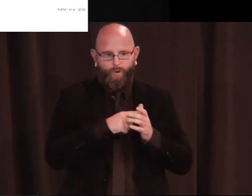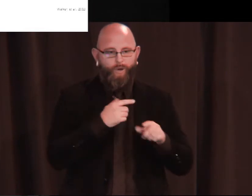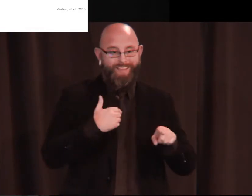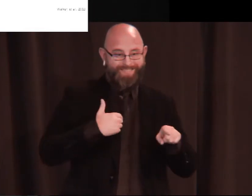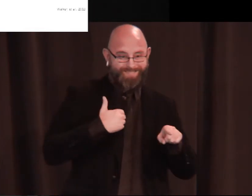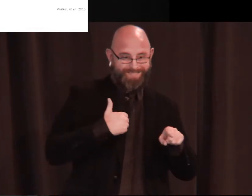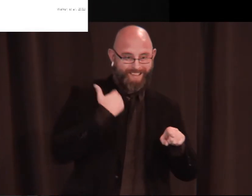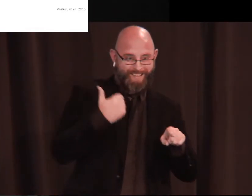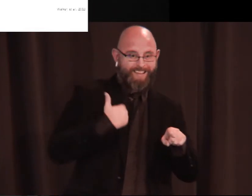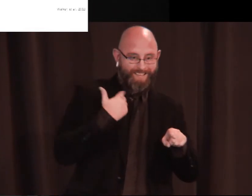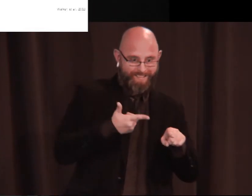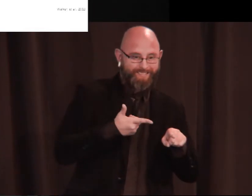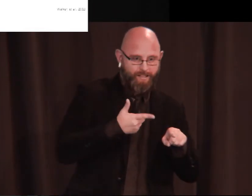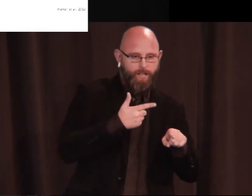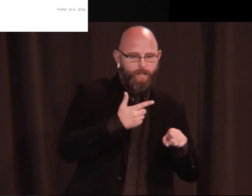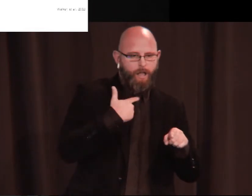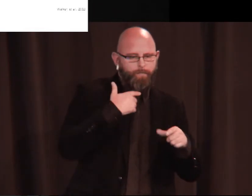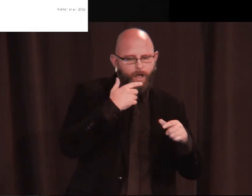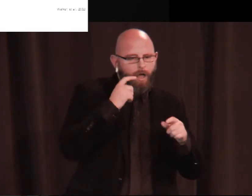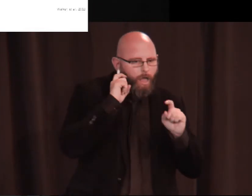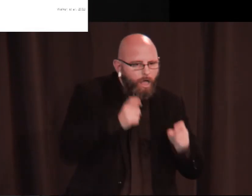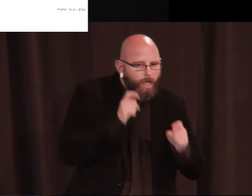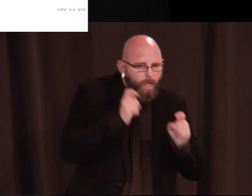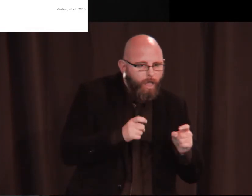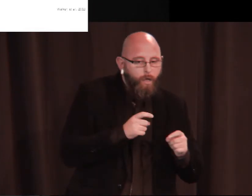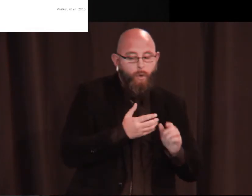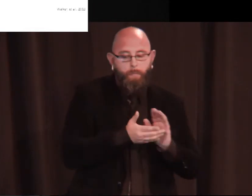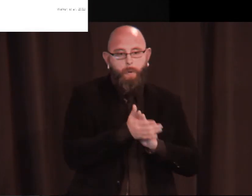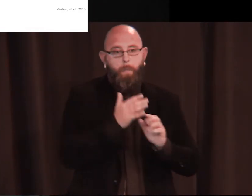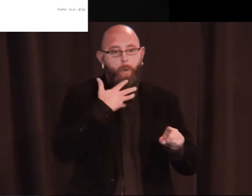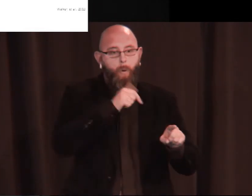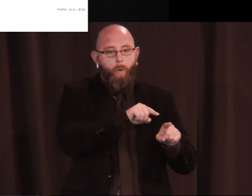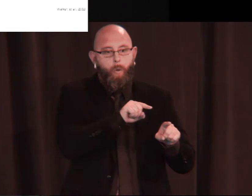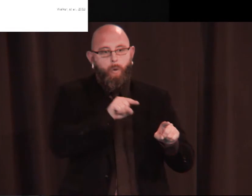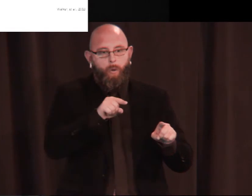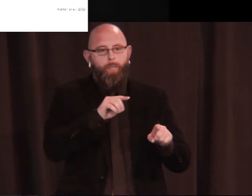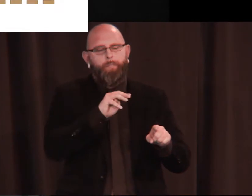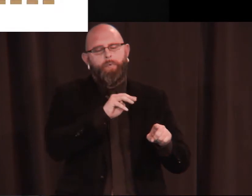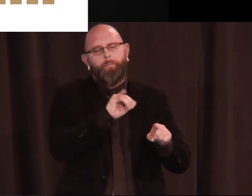had a milder hearing loss, and had a lower socioeconomic status.